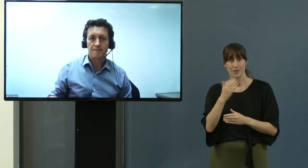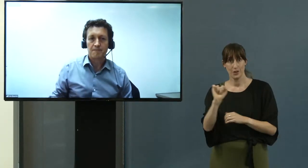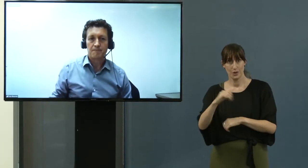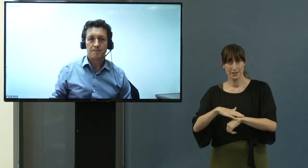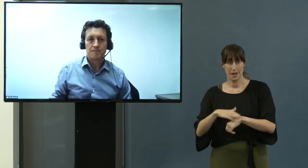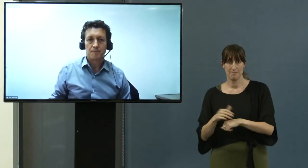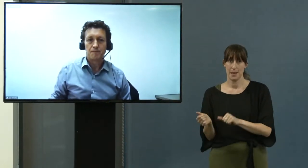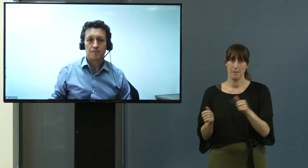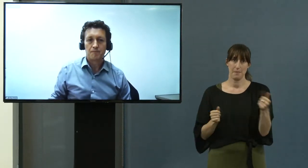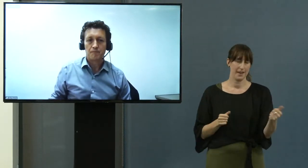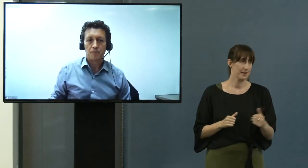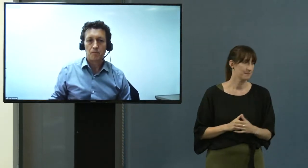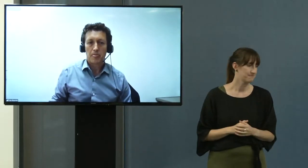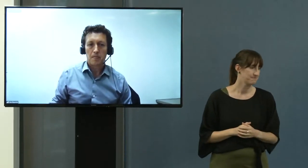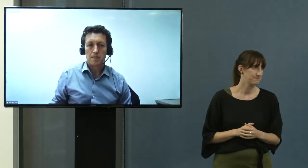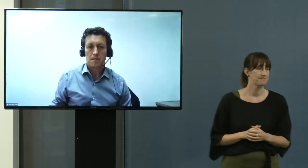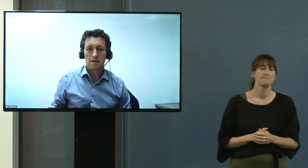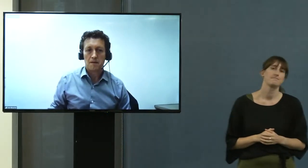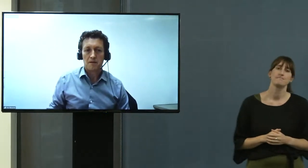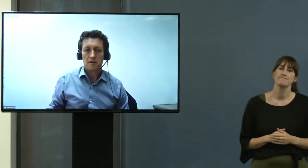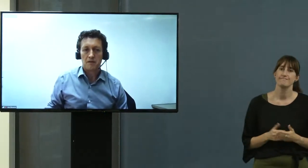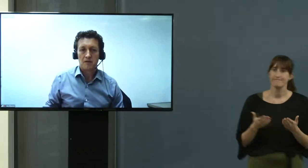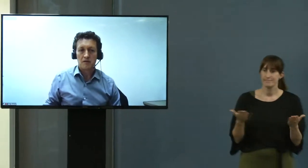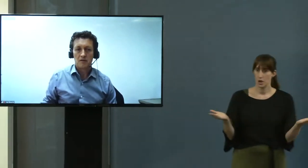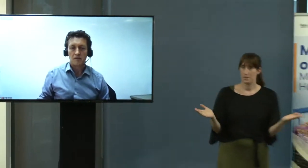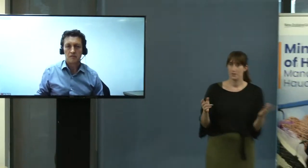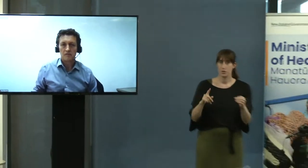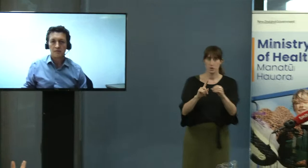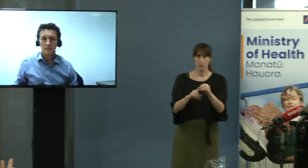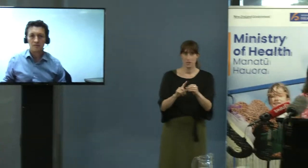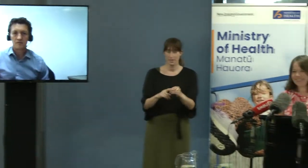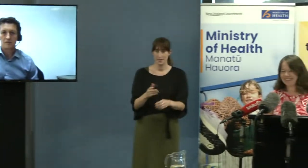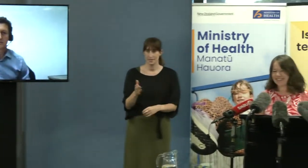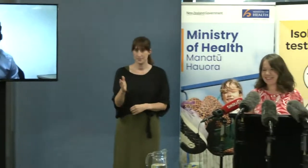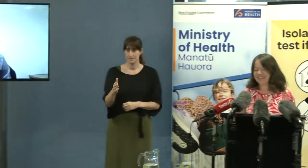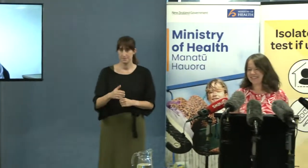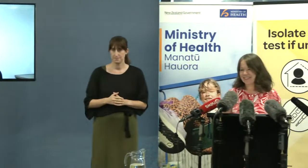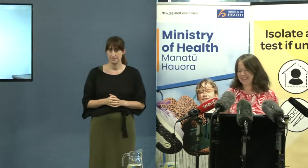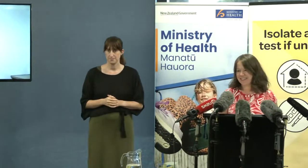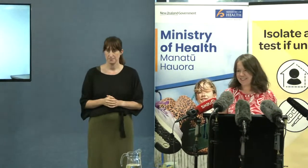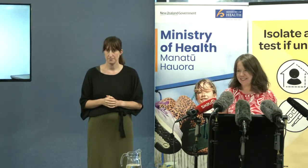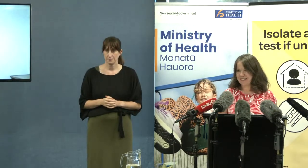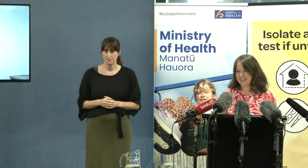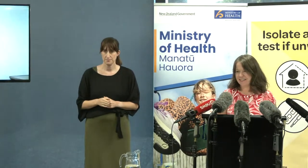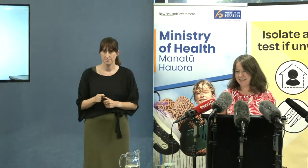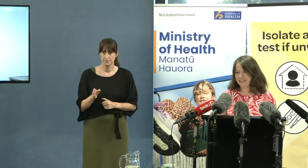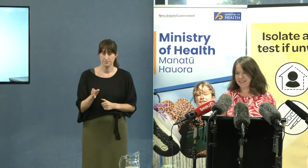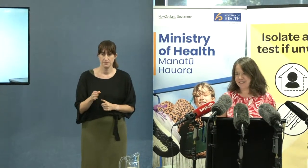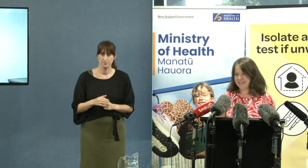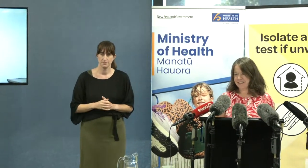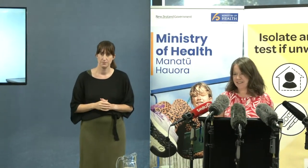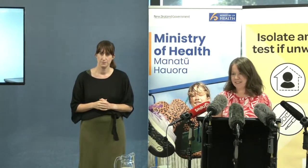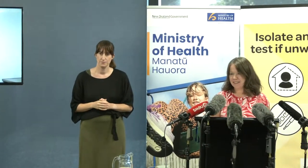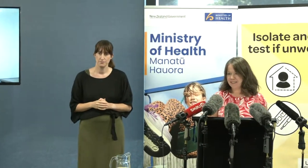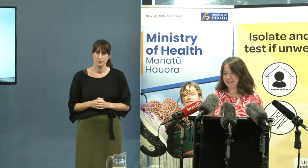McElnay. Thanks, Dr Bourne. We're happy to take questions now. Dr McElnay, just on the